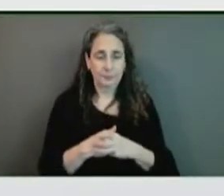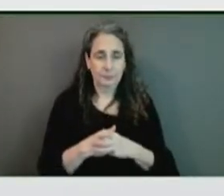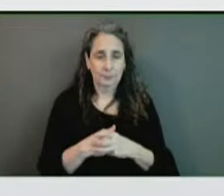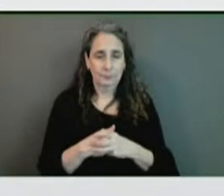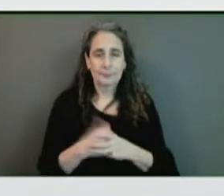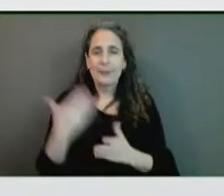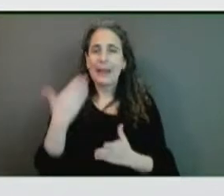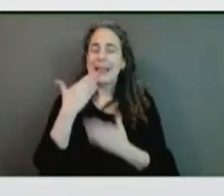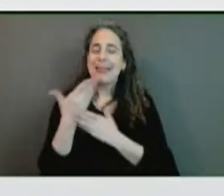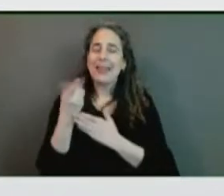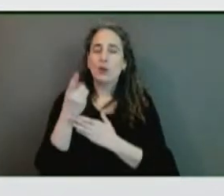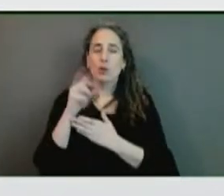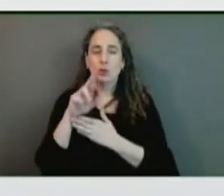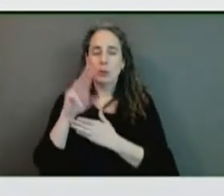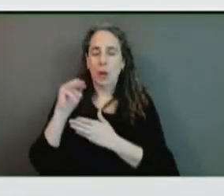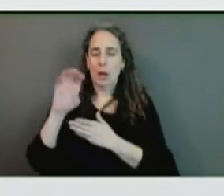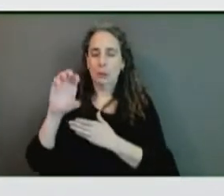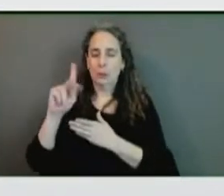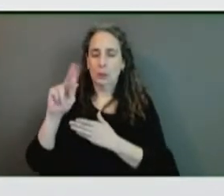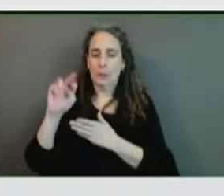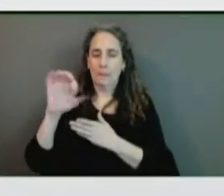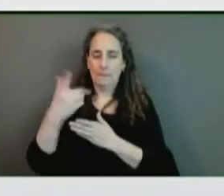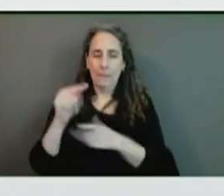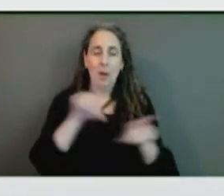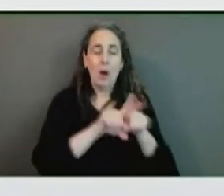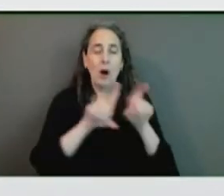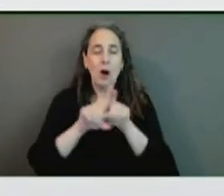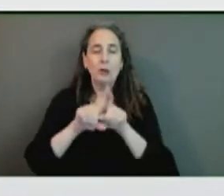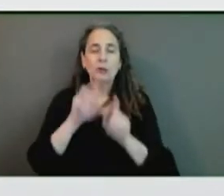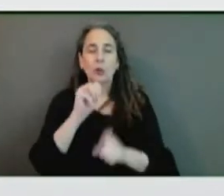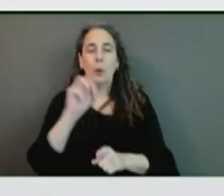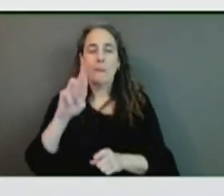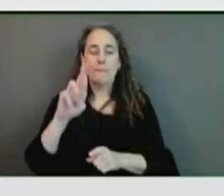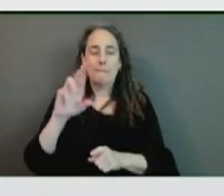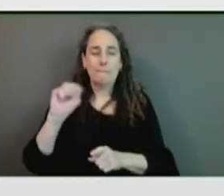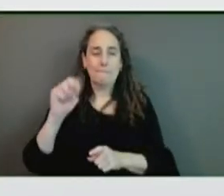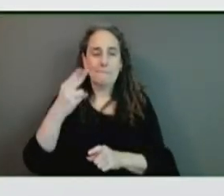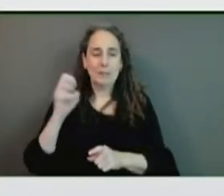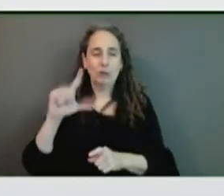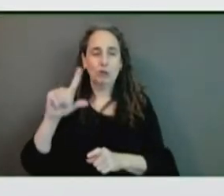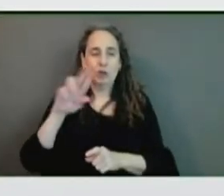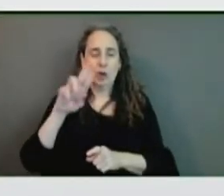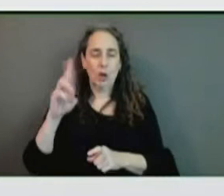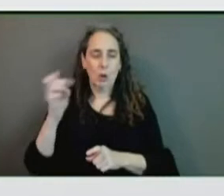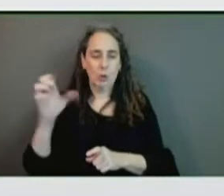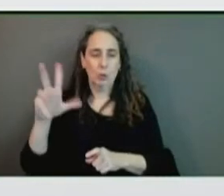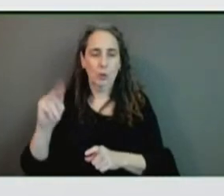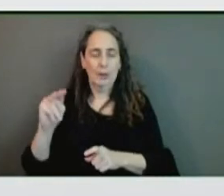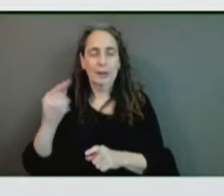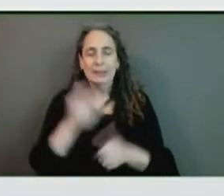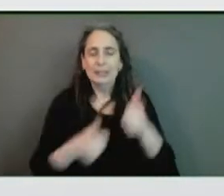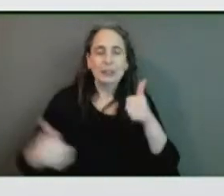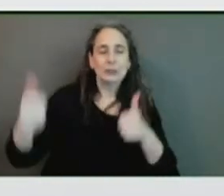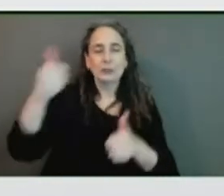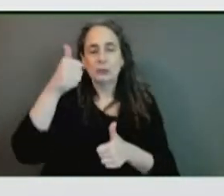appropriate in real circumstances. Thank you, Doctor McKnight. We also have Mr Schell